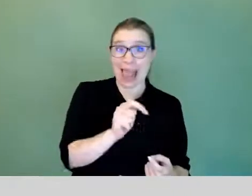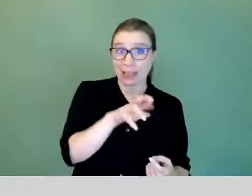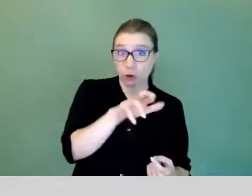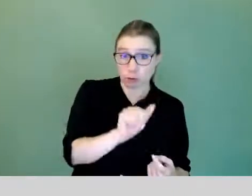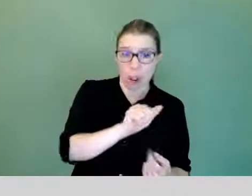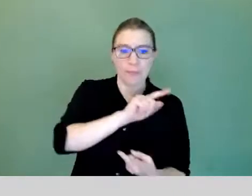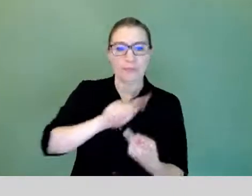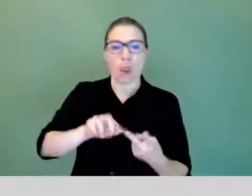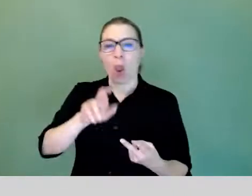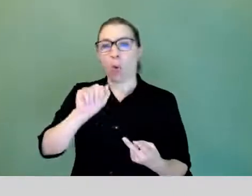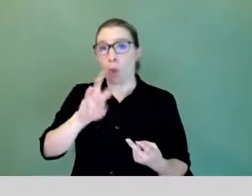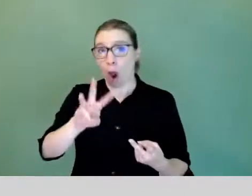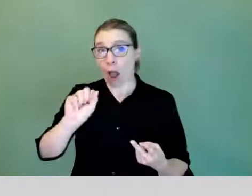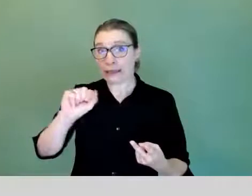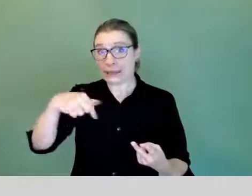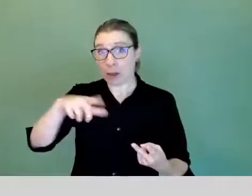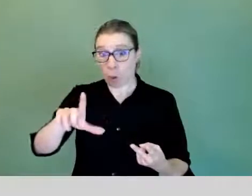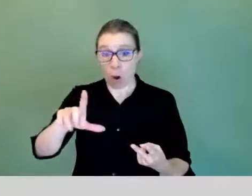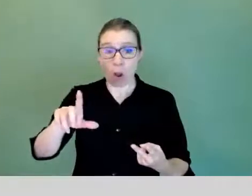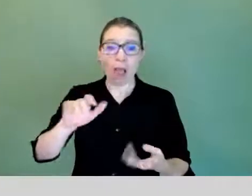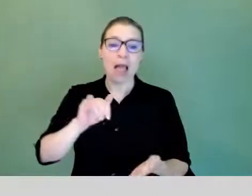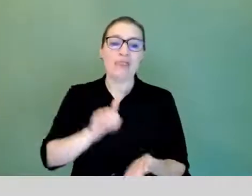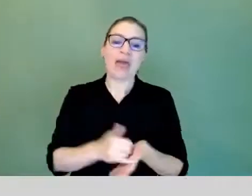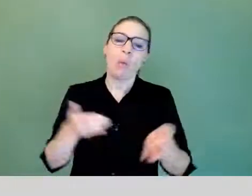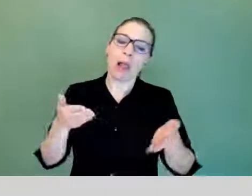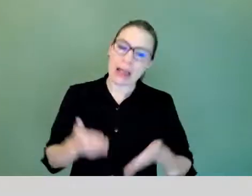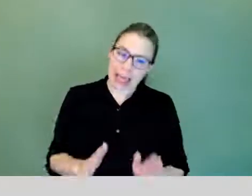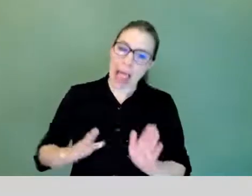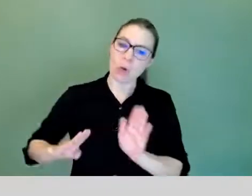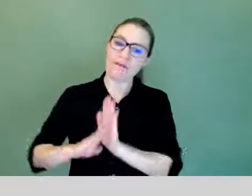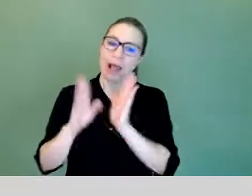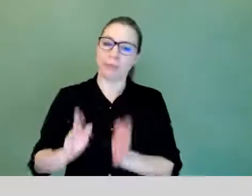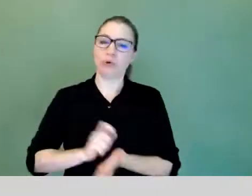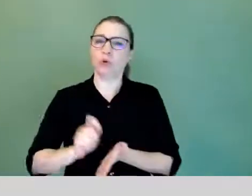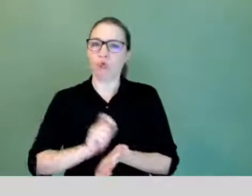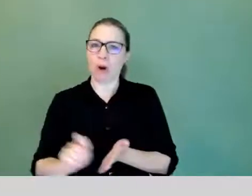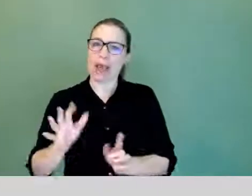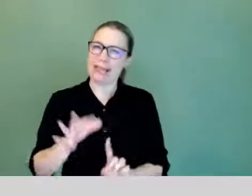which enable the Django developer to write custom queries.